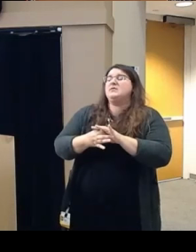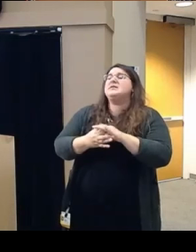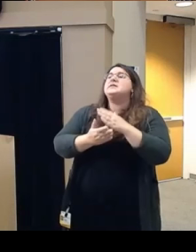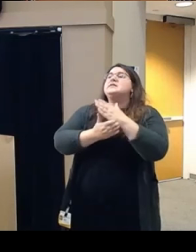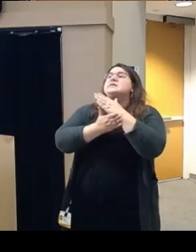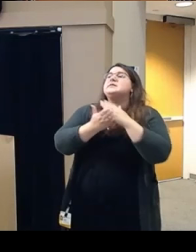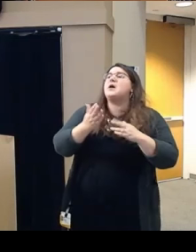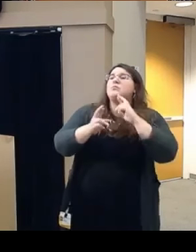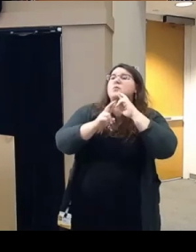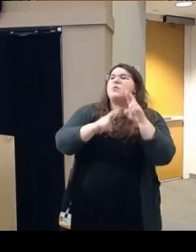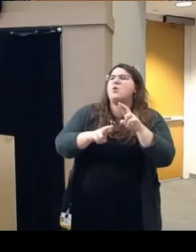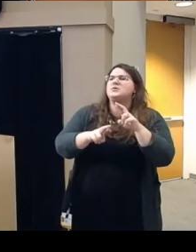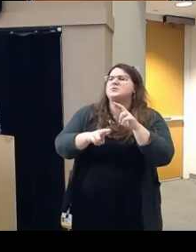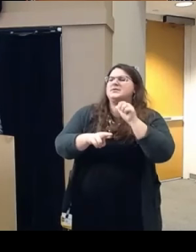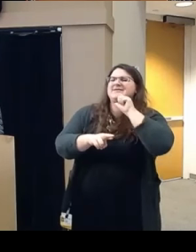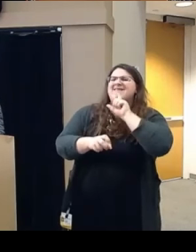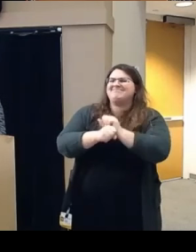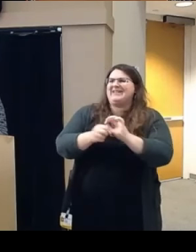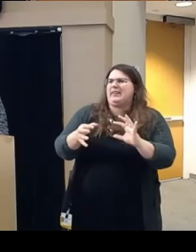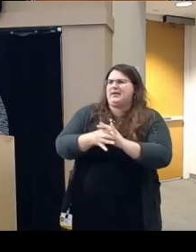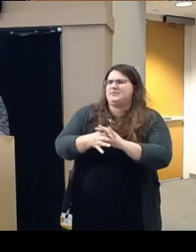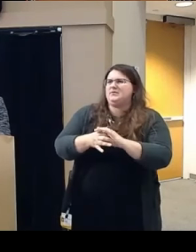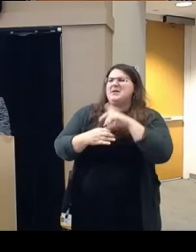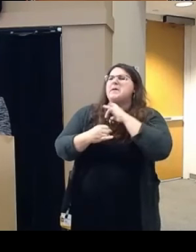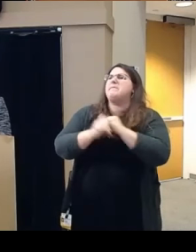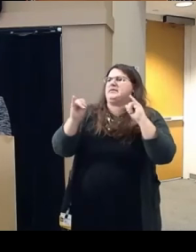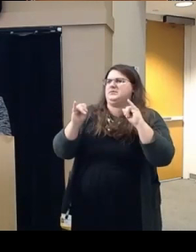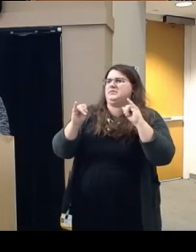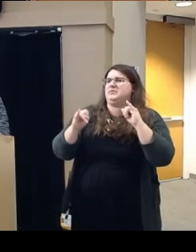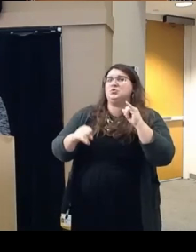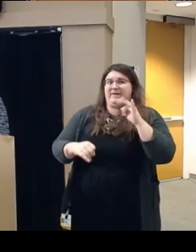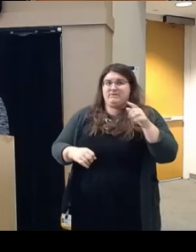dashboard um so that's kind of if if you're interested in more reporting pieces in the